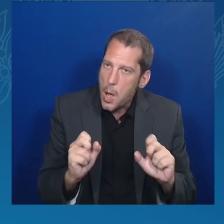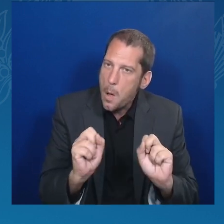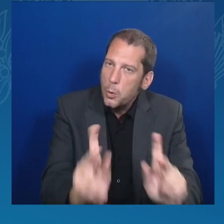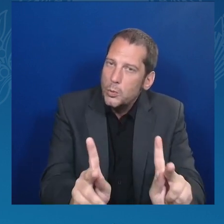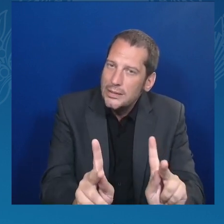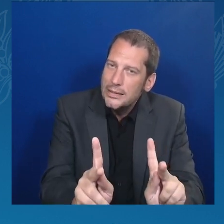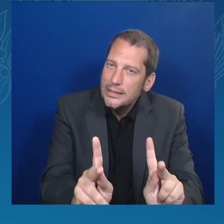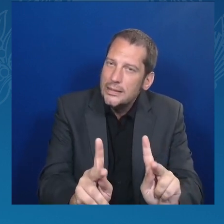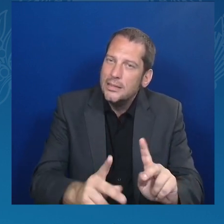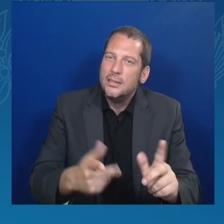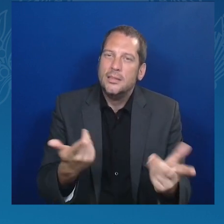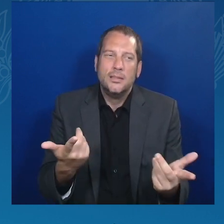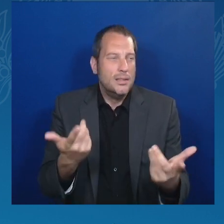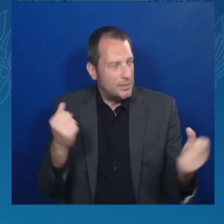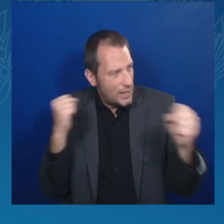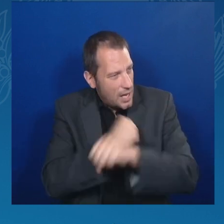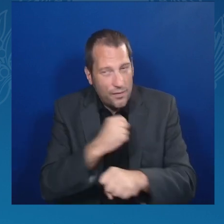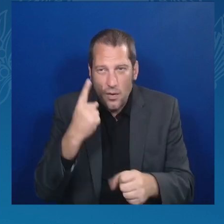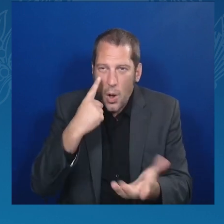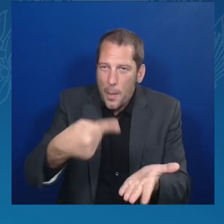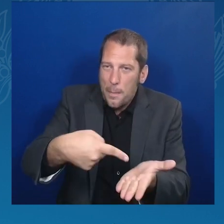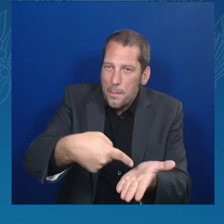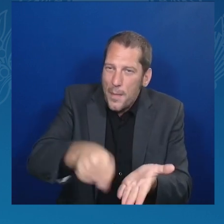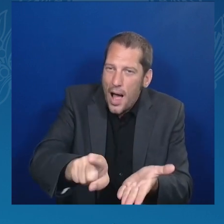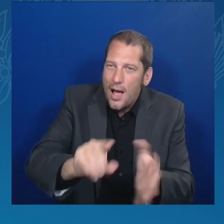and we fight to help more Americans buy a home.